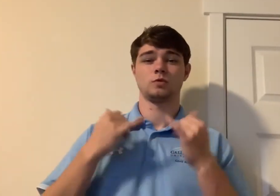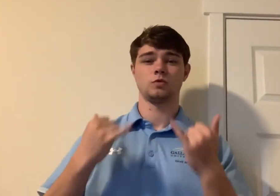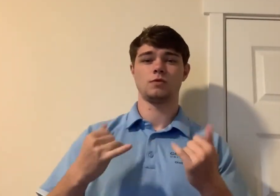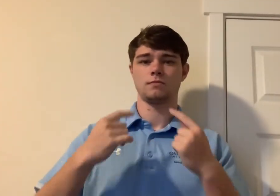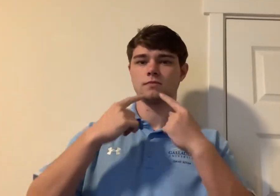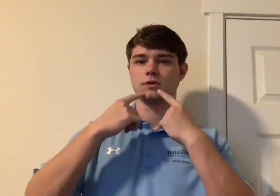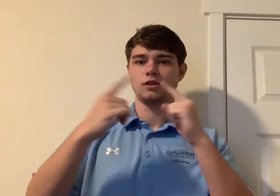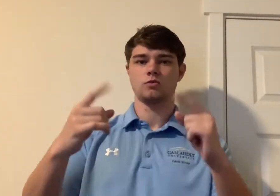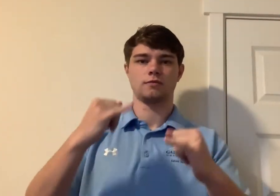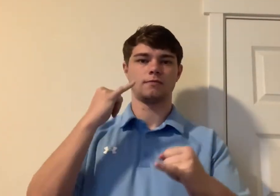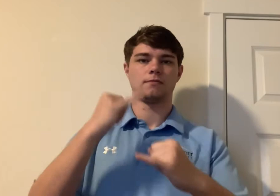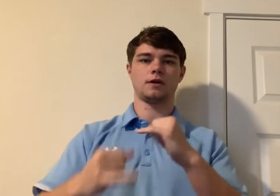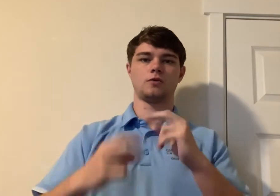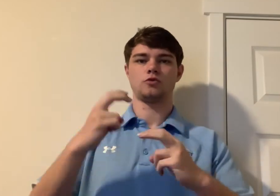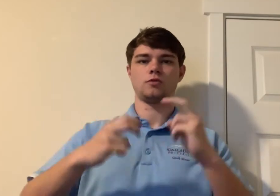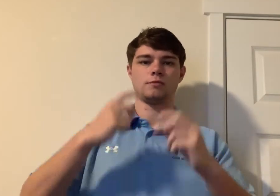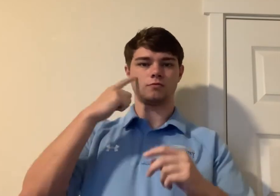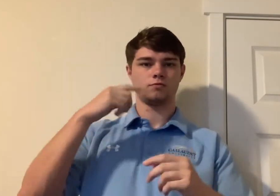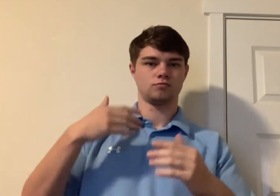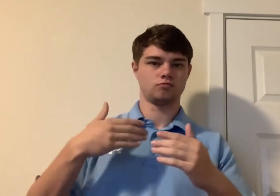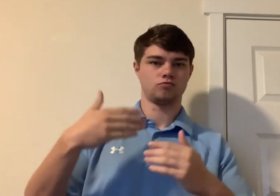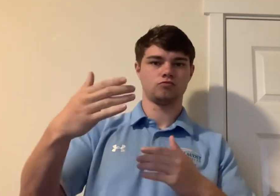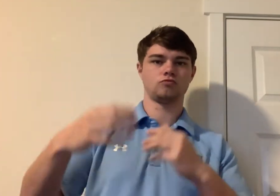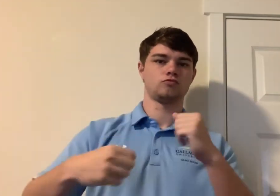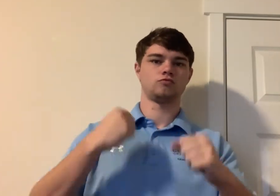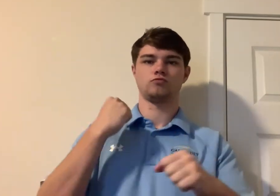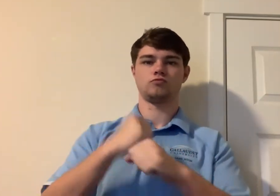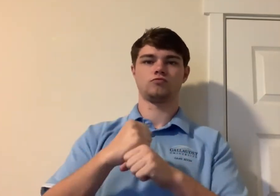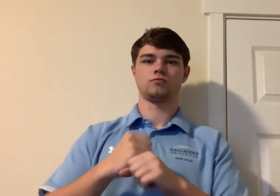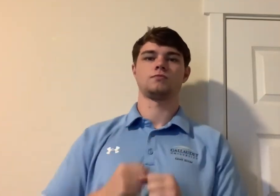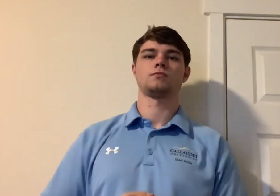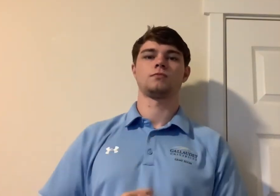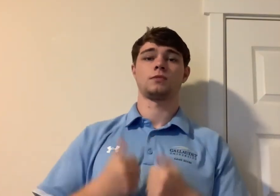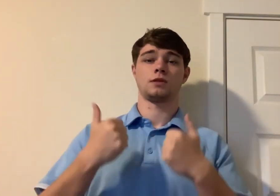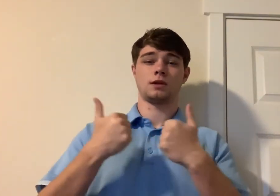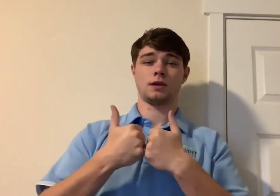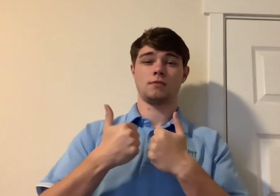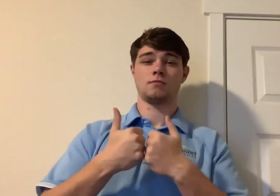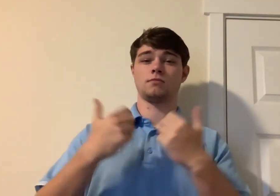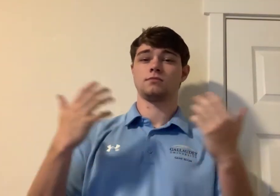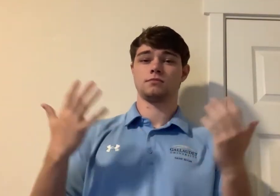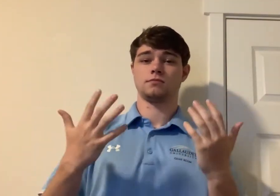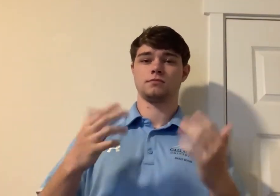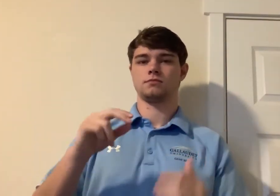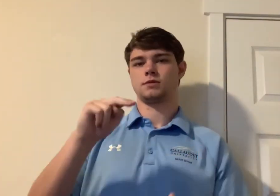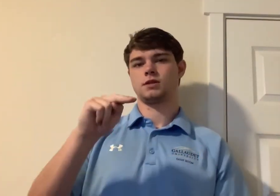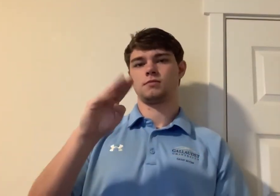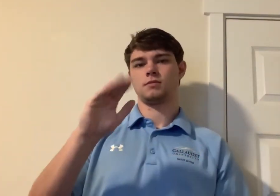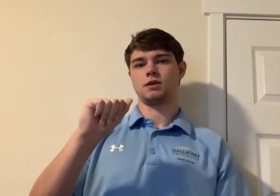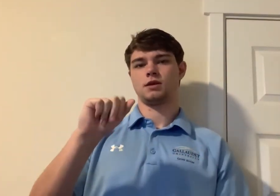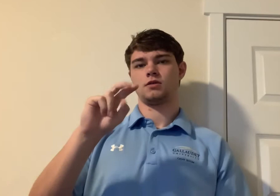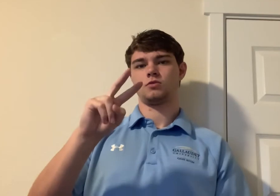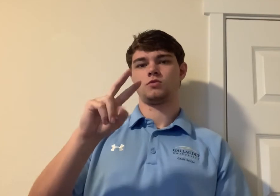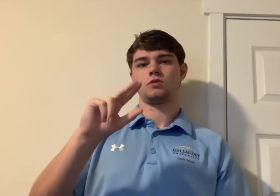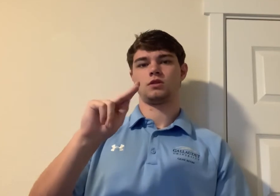Today, I'm announcing the last tournament of the year The Game? NBA 2K 21!